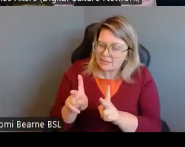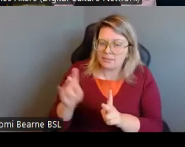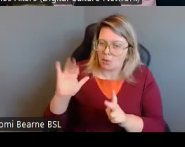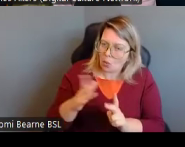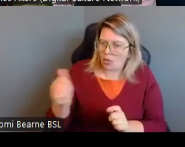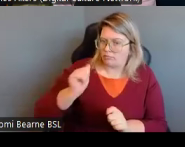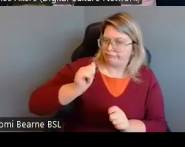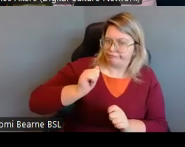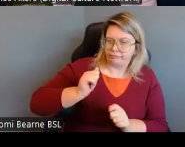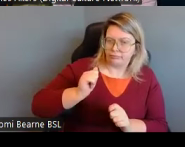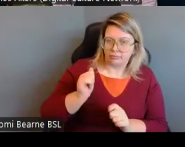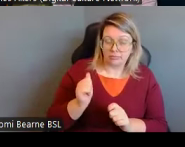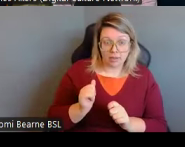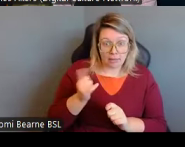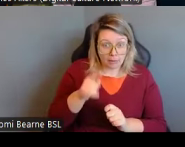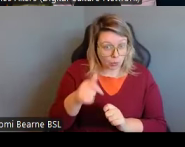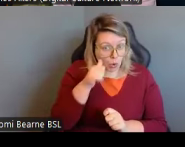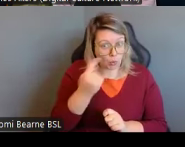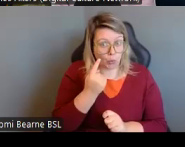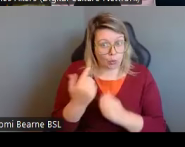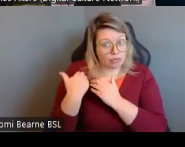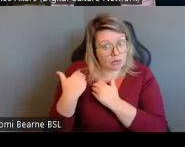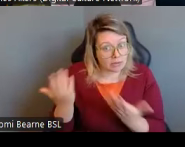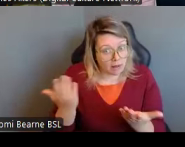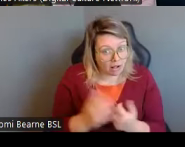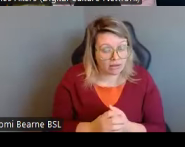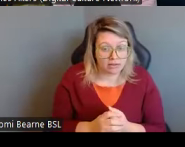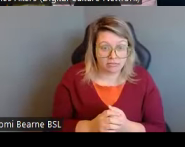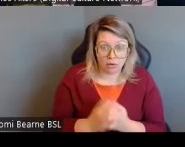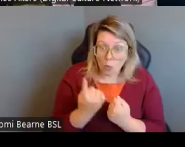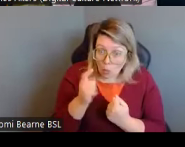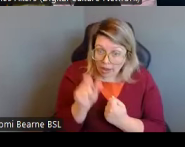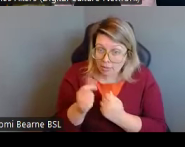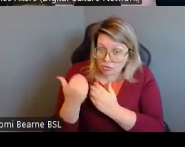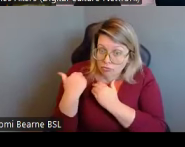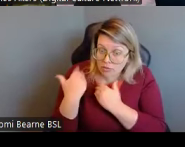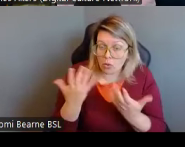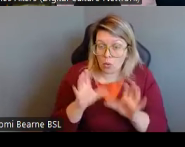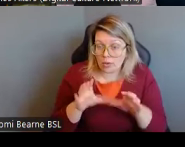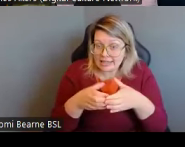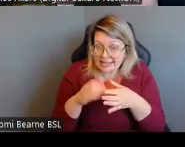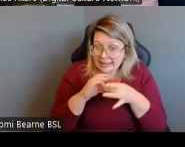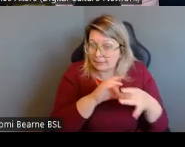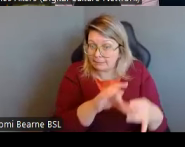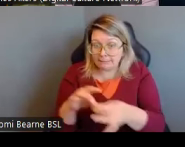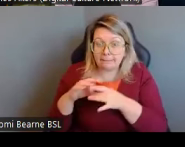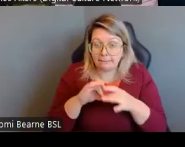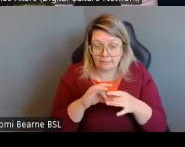You'll probably know who is responsible for it as well. There's one person or a team of people are responsible for the management and collection of that data.